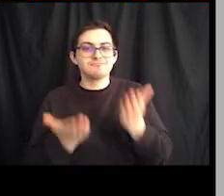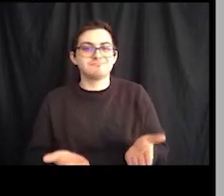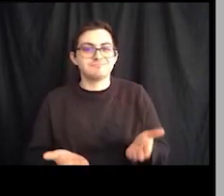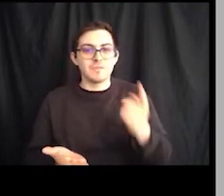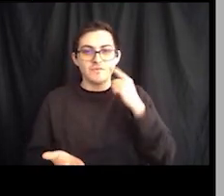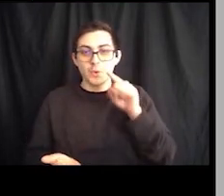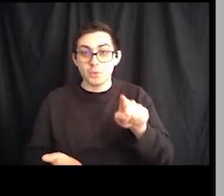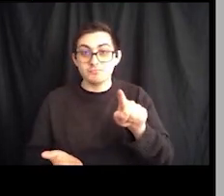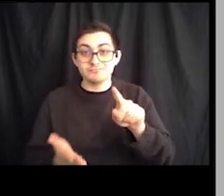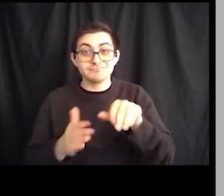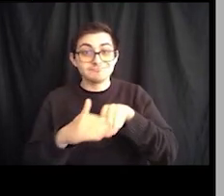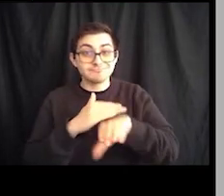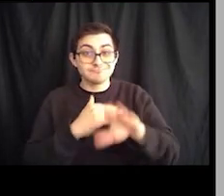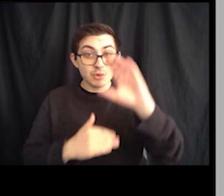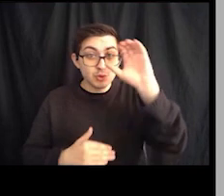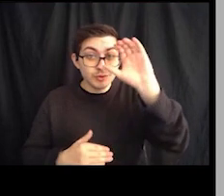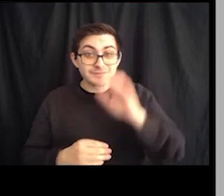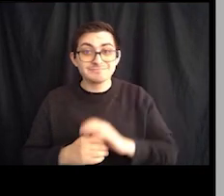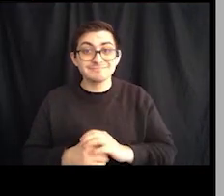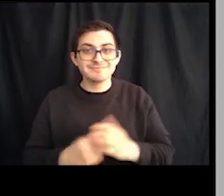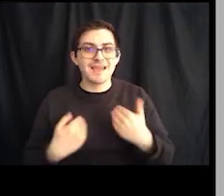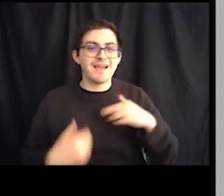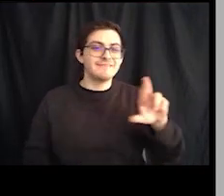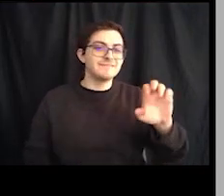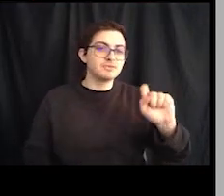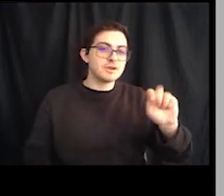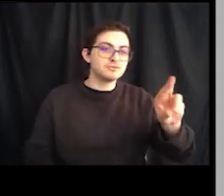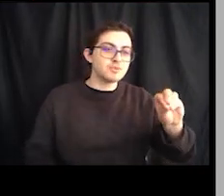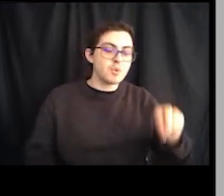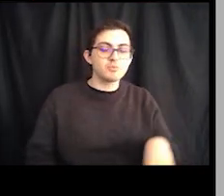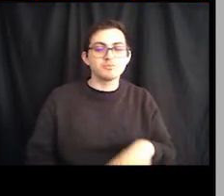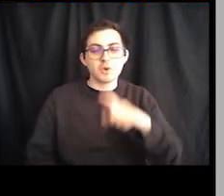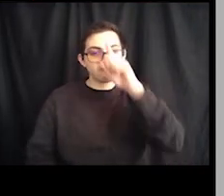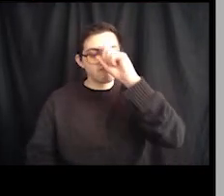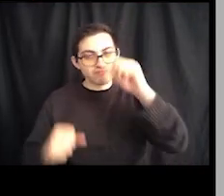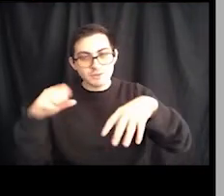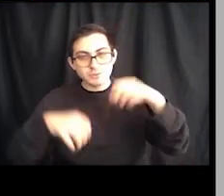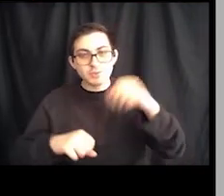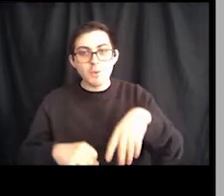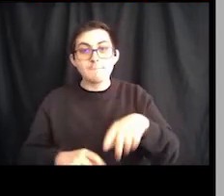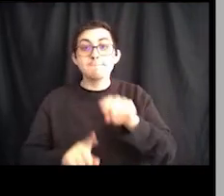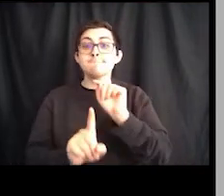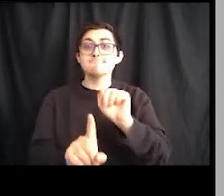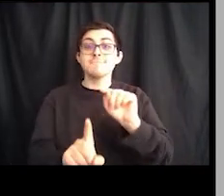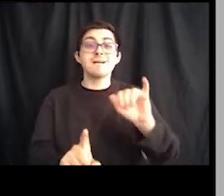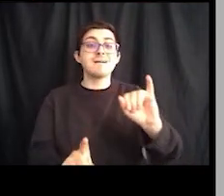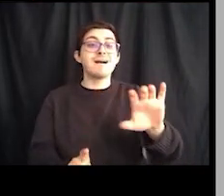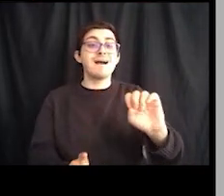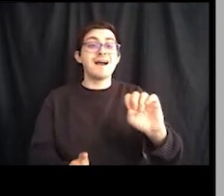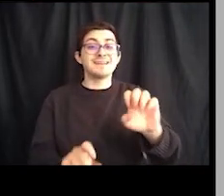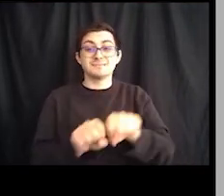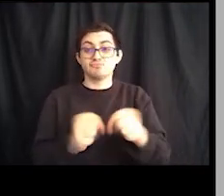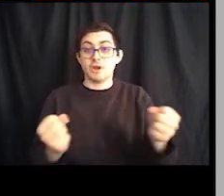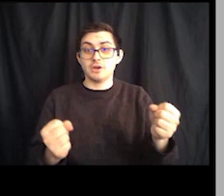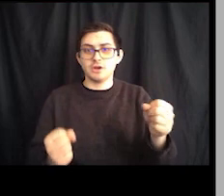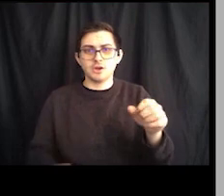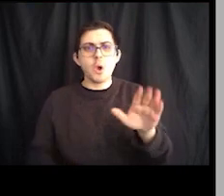There are some retro templates, brainstorm templates, oh, ice icebreaker! Ooh what is that haiku composer over there?